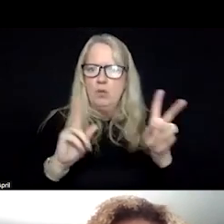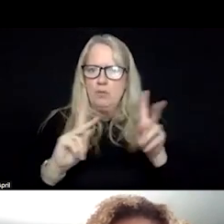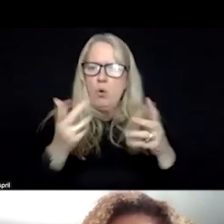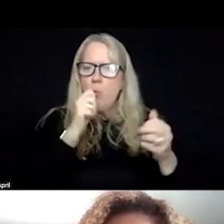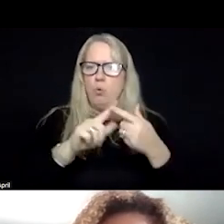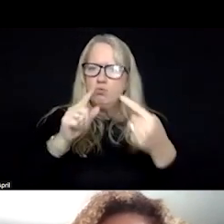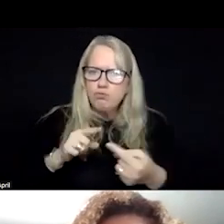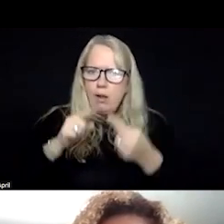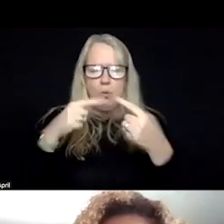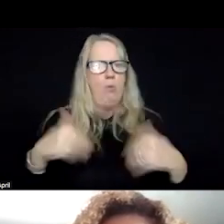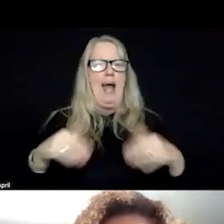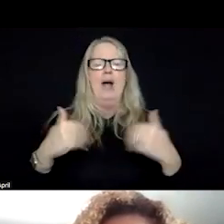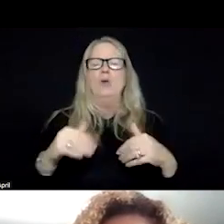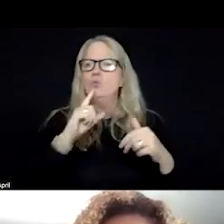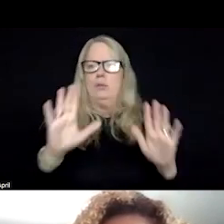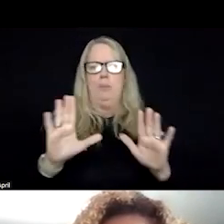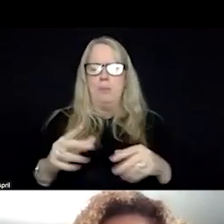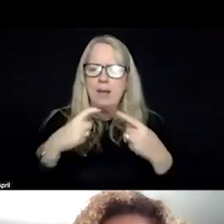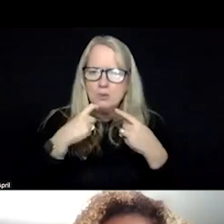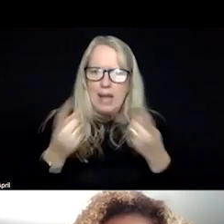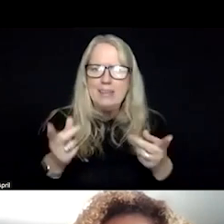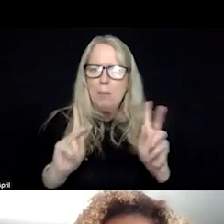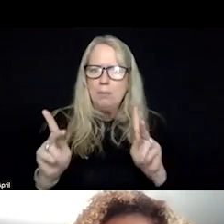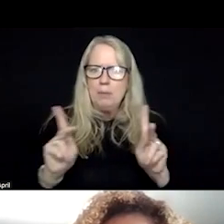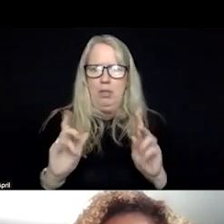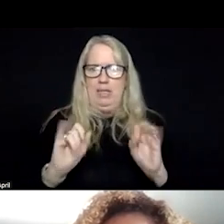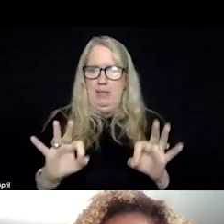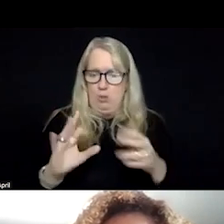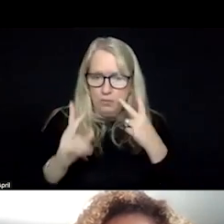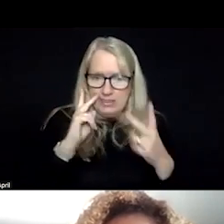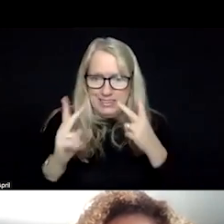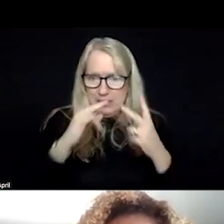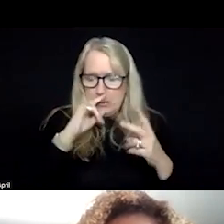IF YOU HAVE KIDS, YOU HAVE SEEN THIS DYNAMIC WHERE THE KIDS ARE